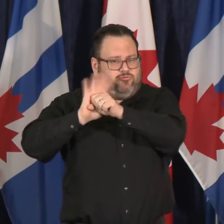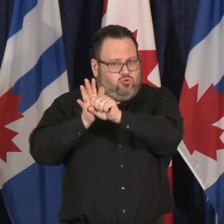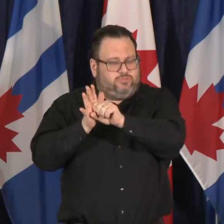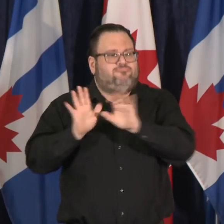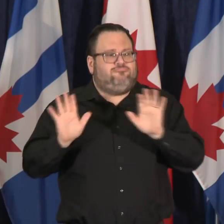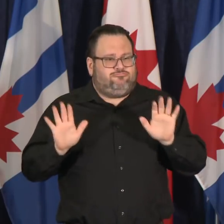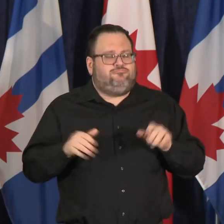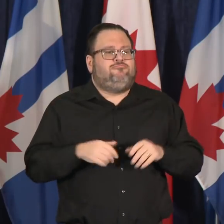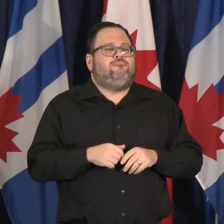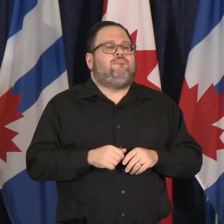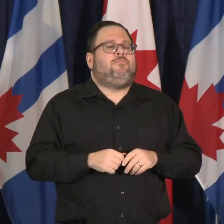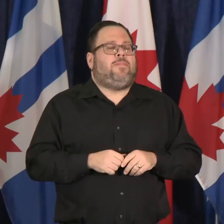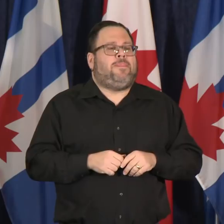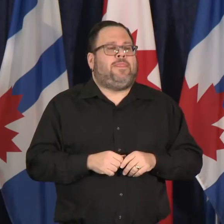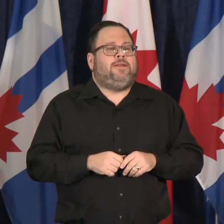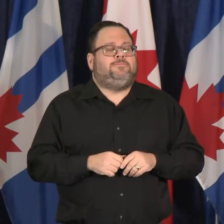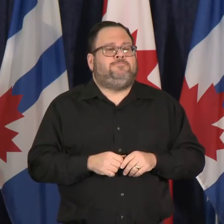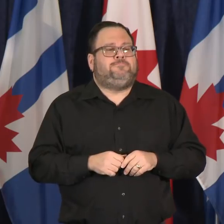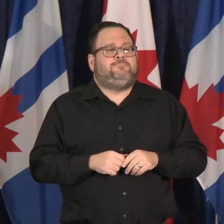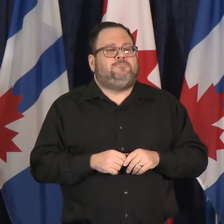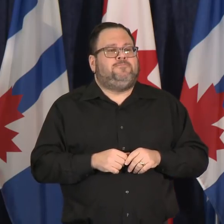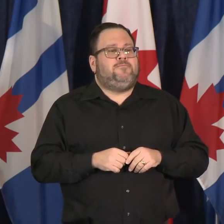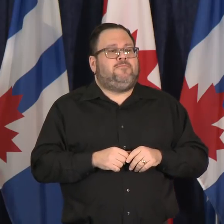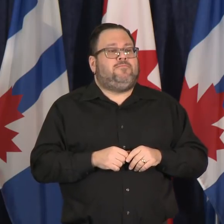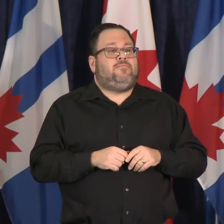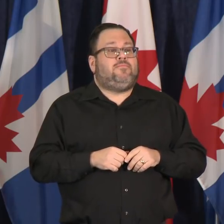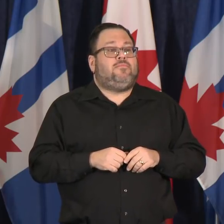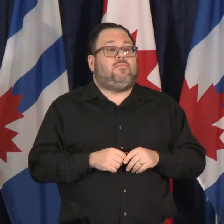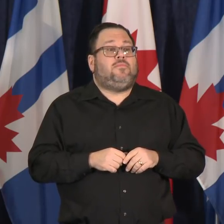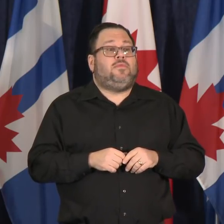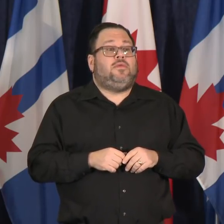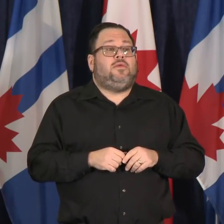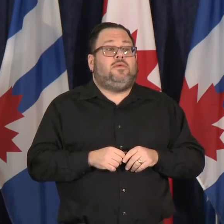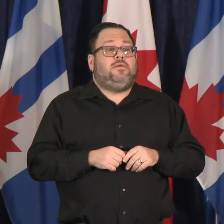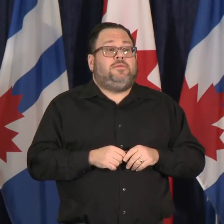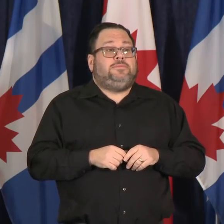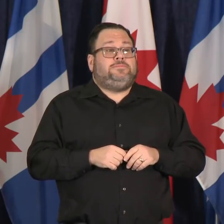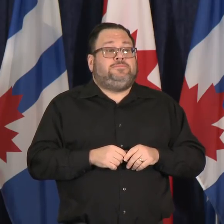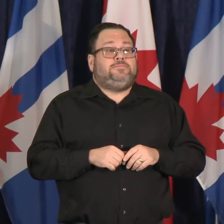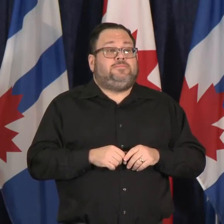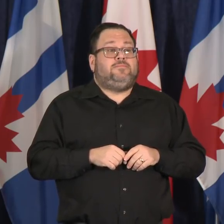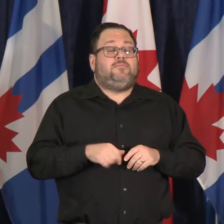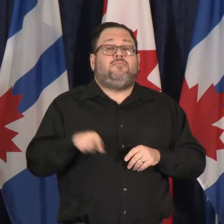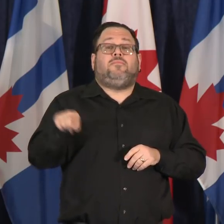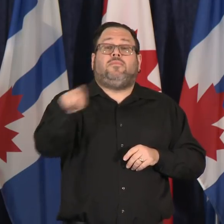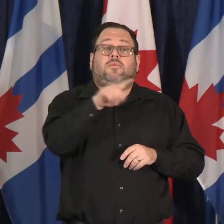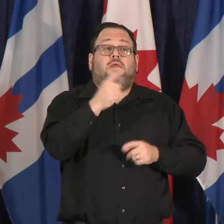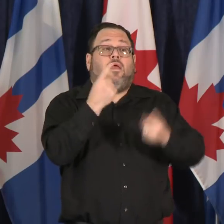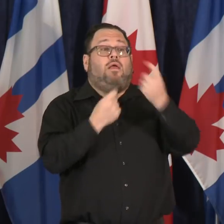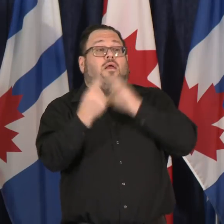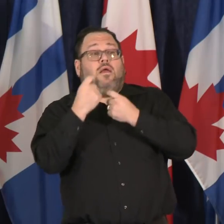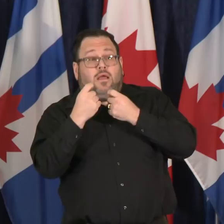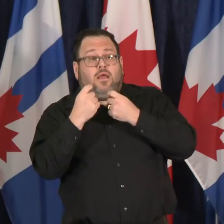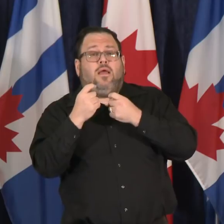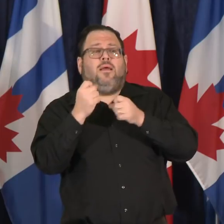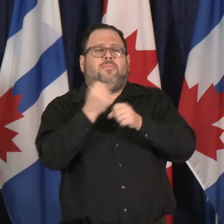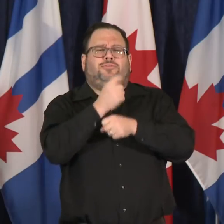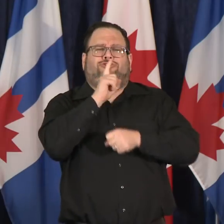microphone when asking your questions and with that I will turn it over to the chief Peck